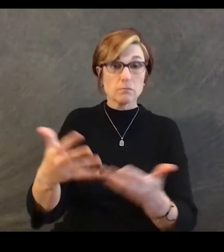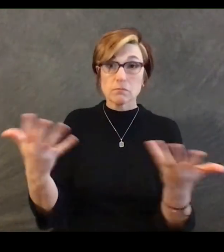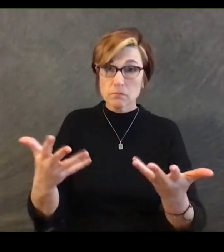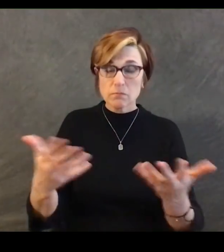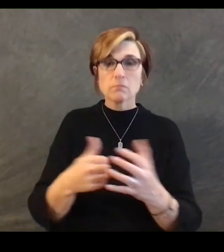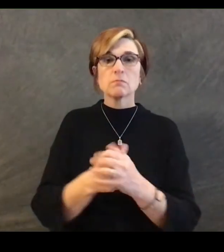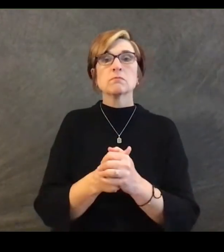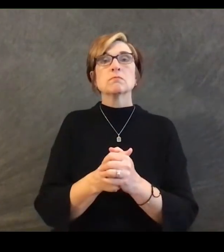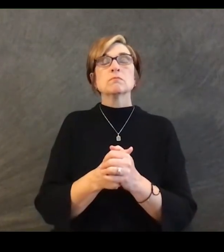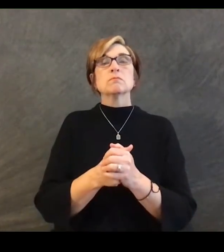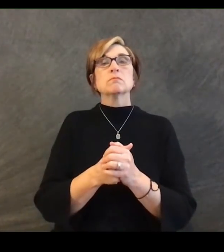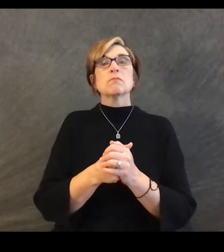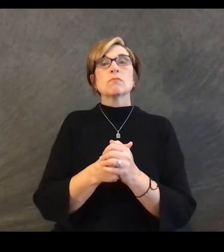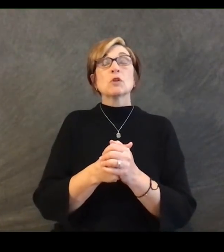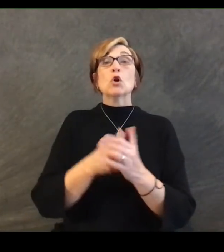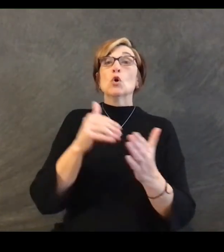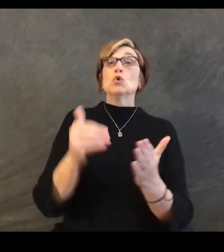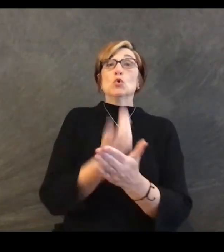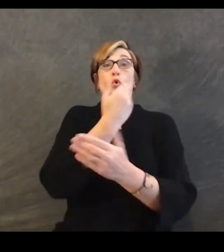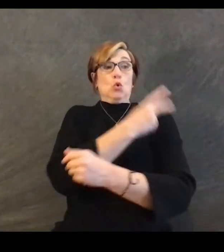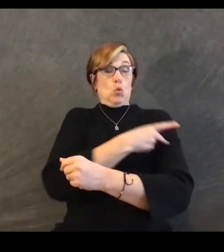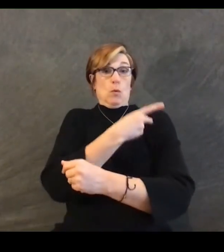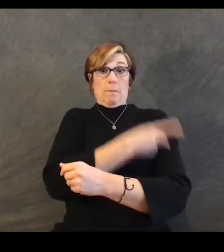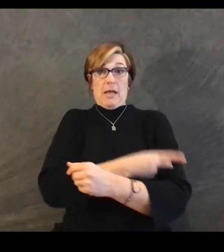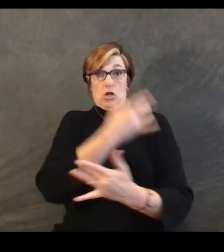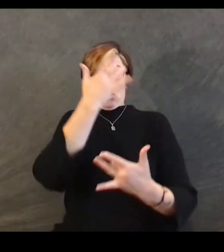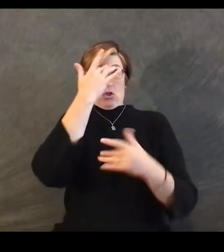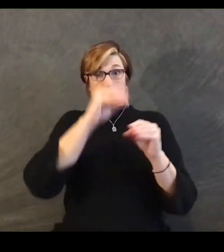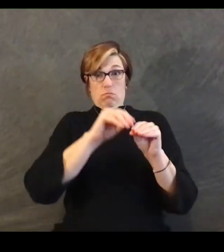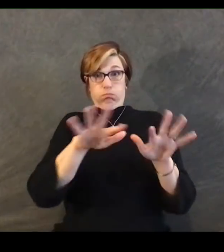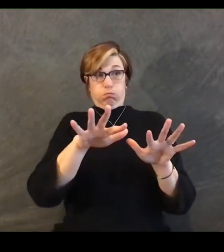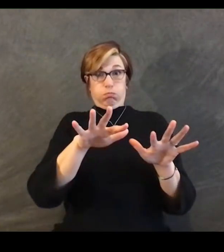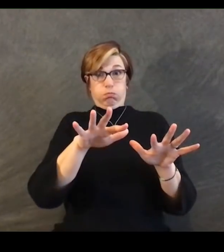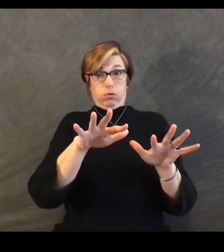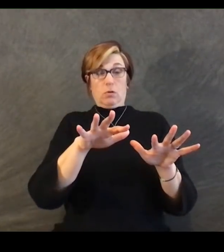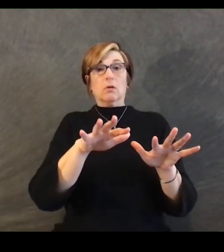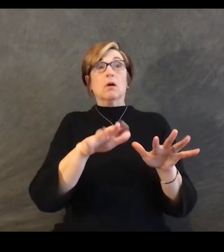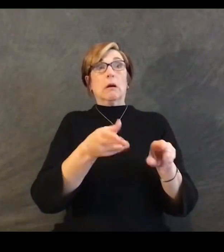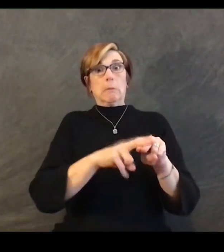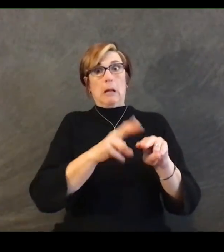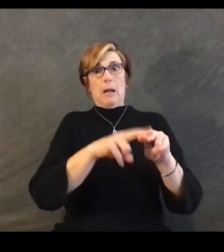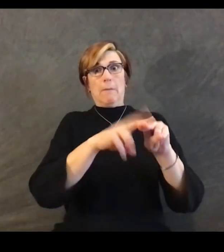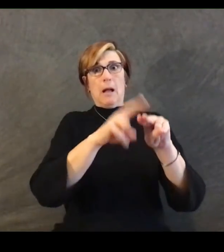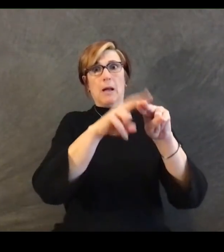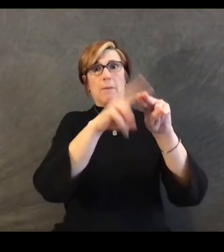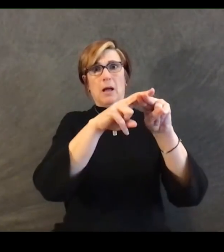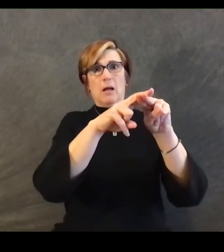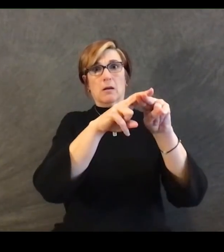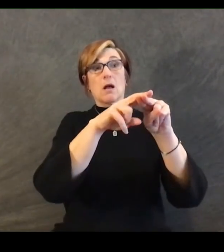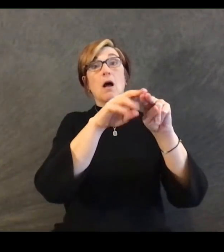when the increase in new cases begin to level off the secondary effect is less